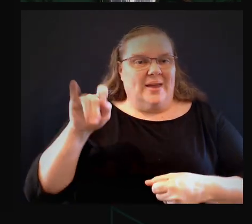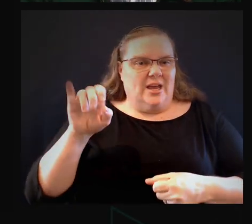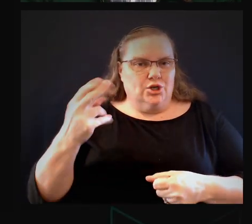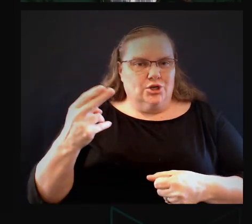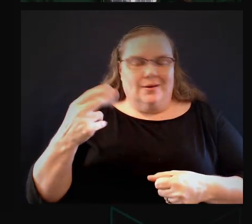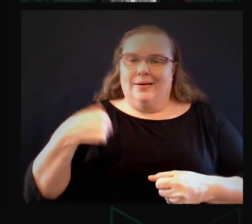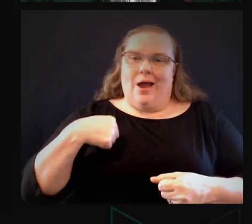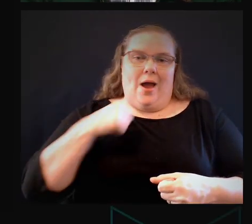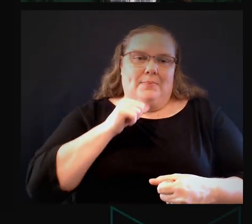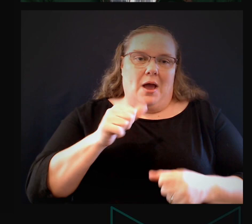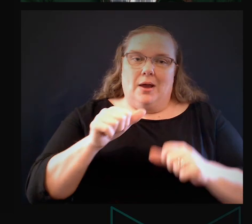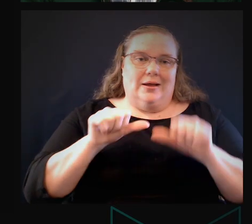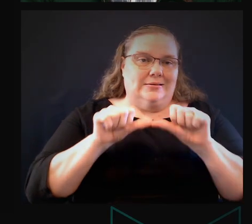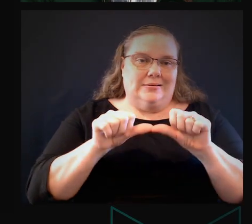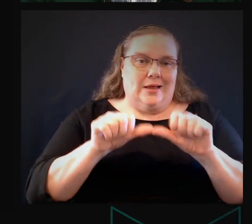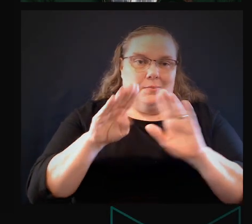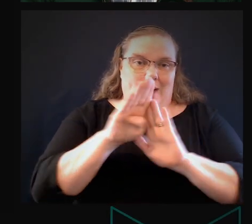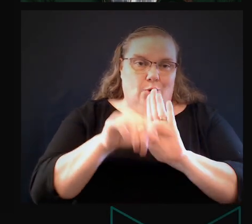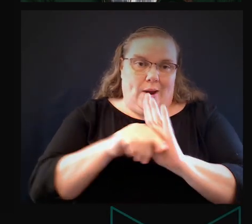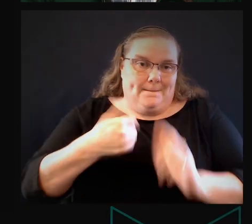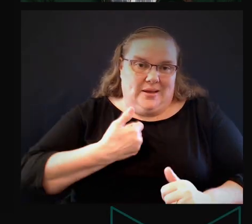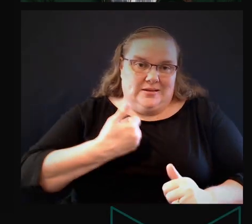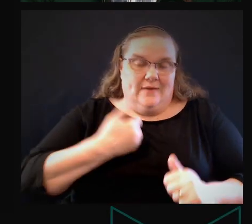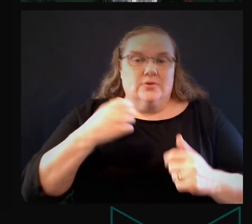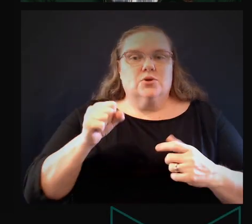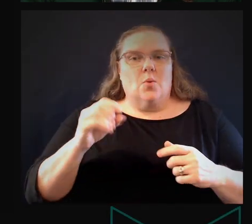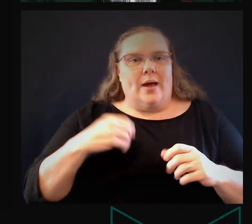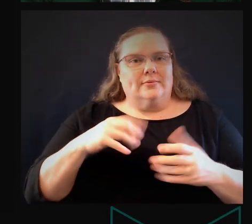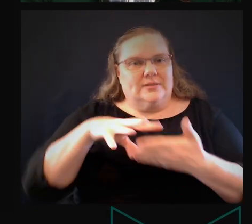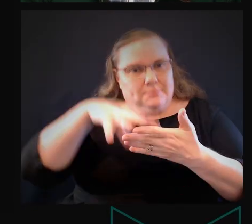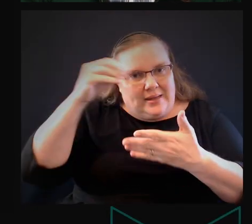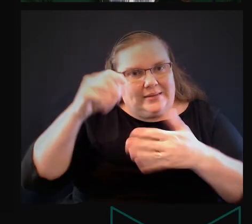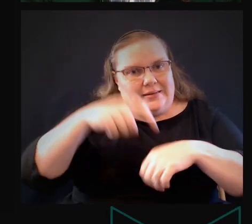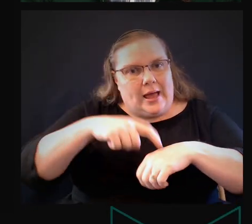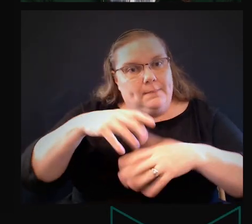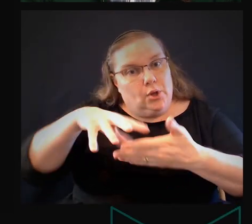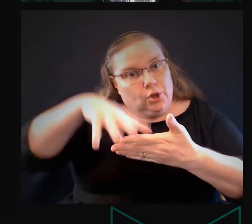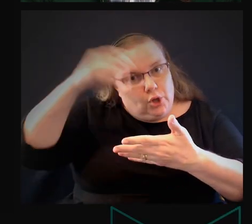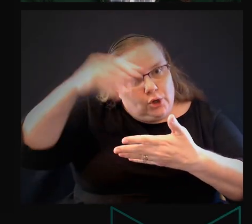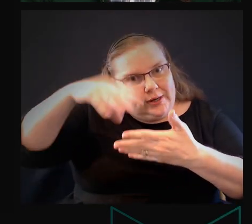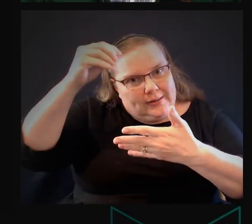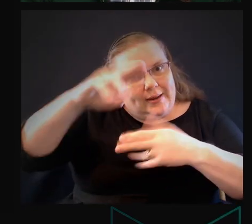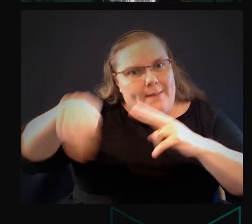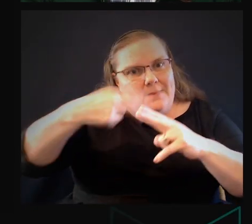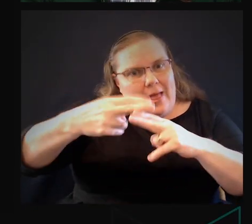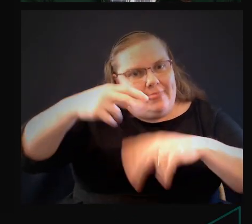background myself, so I spent time learning about the issue. You don't need to be an expert to make a difference.